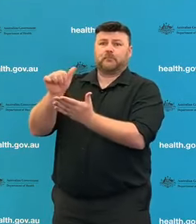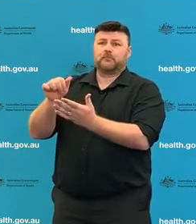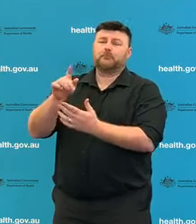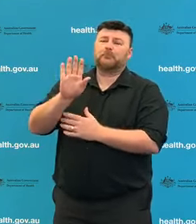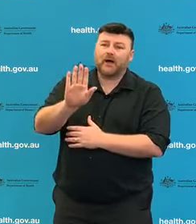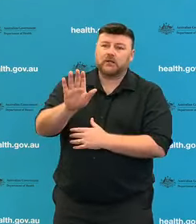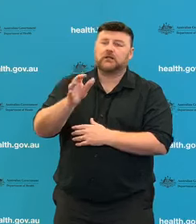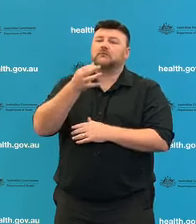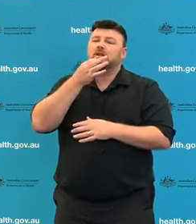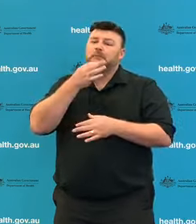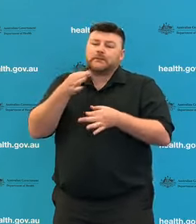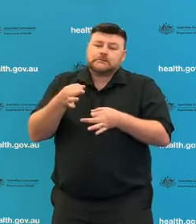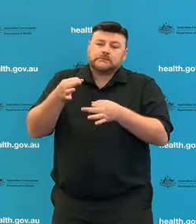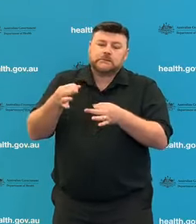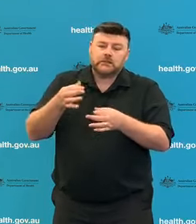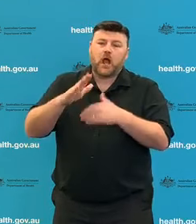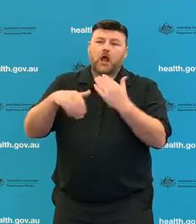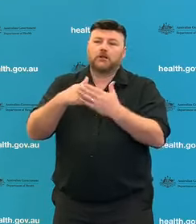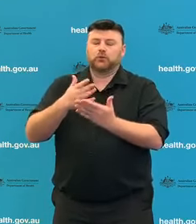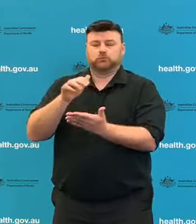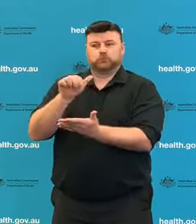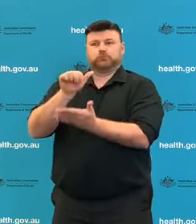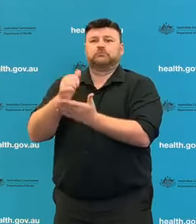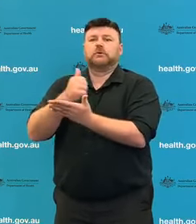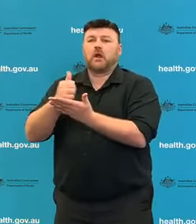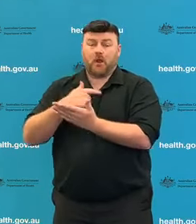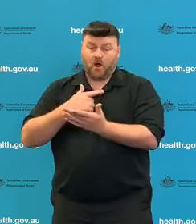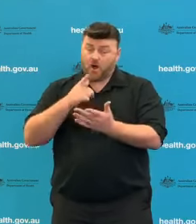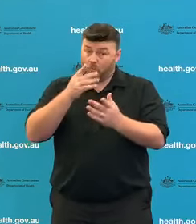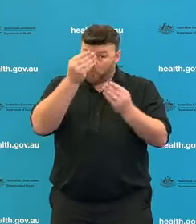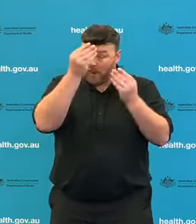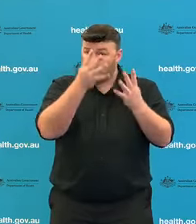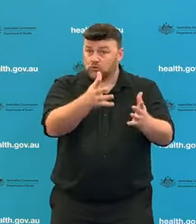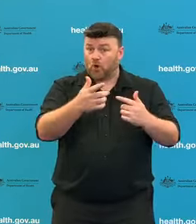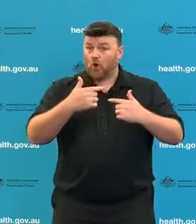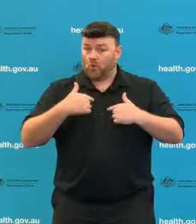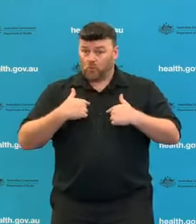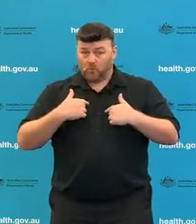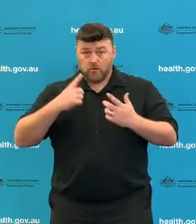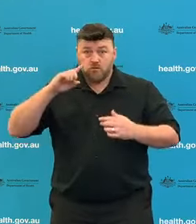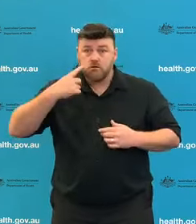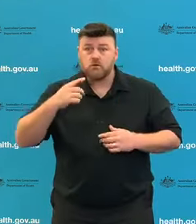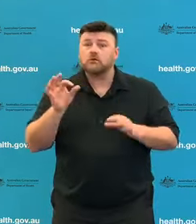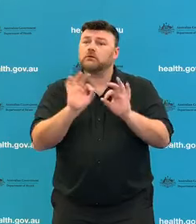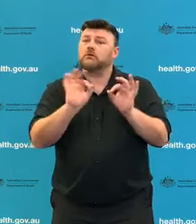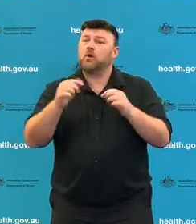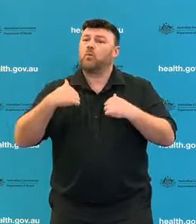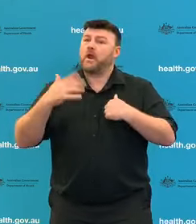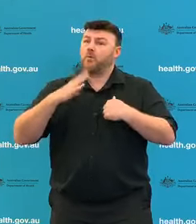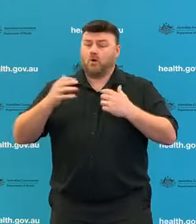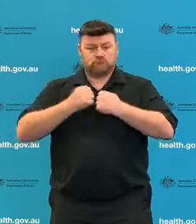to complete that process but I can assure you Dana, there is no intent to be anything other than completely transparent with these